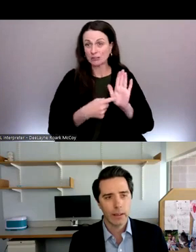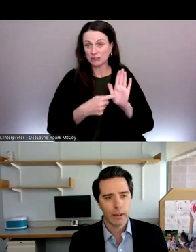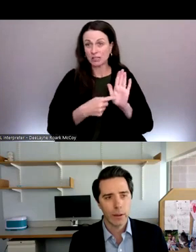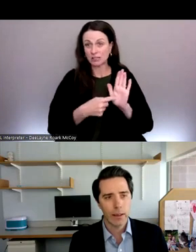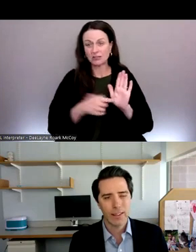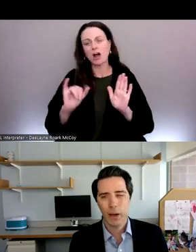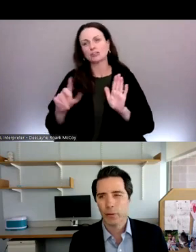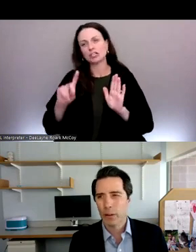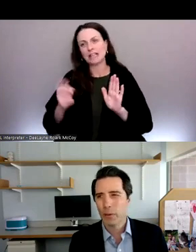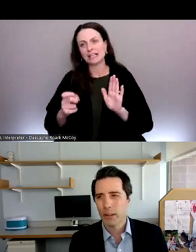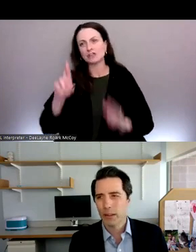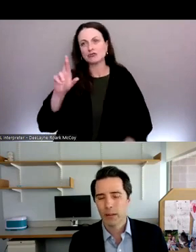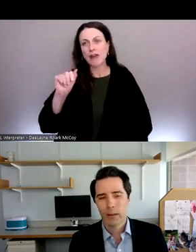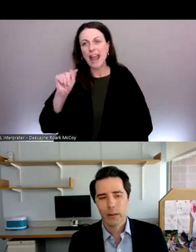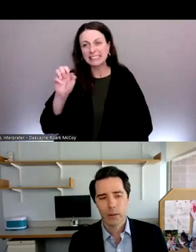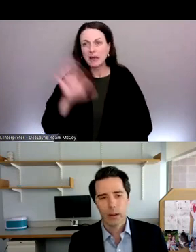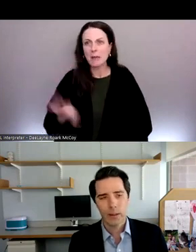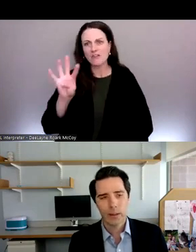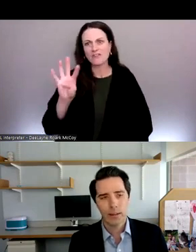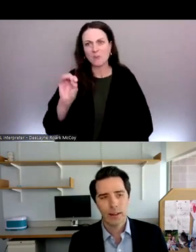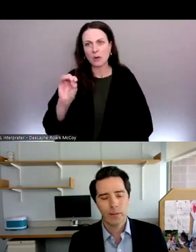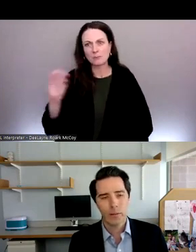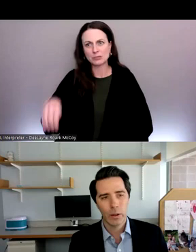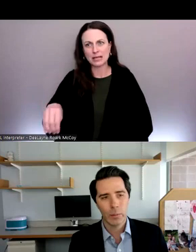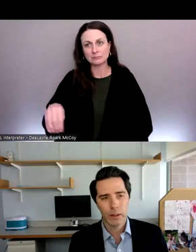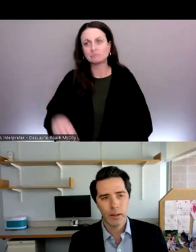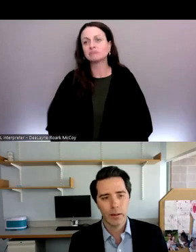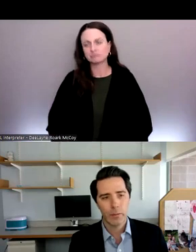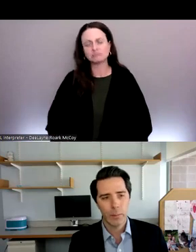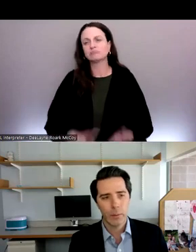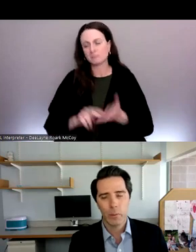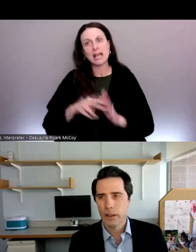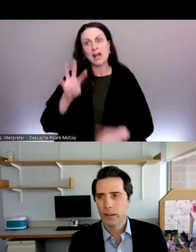diagnostic rate is about 40 so that